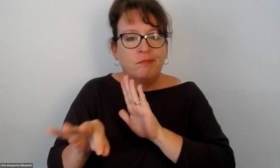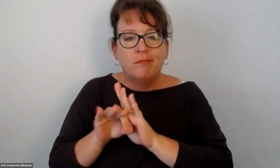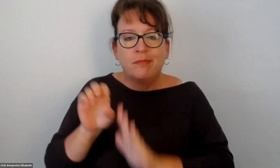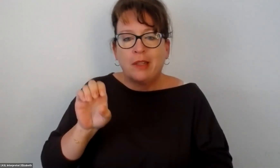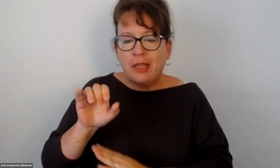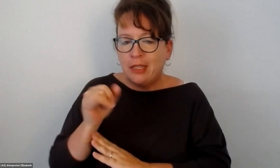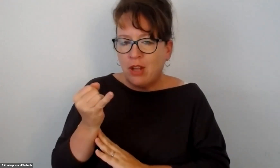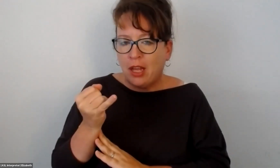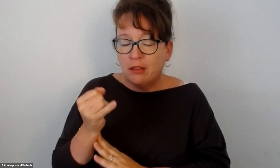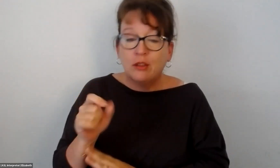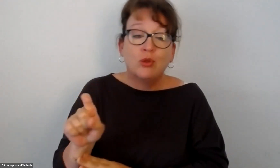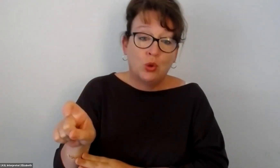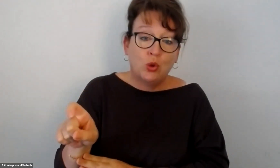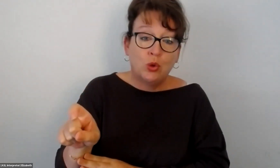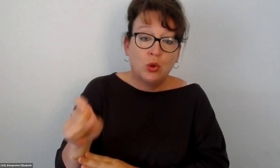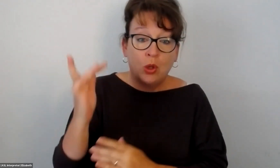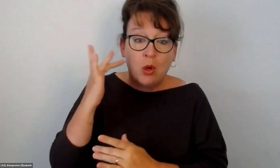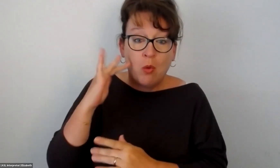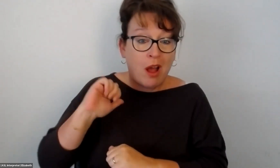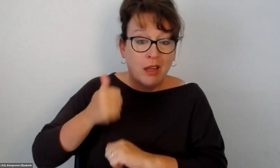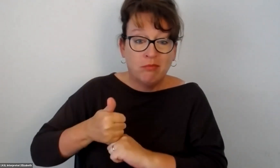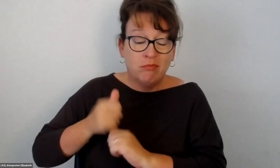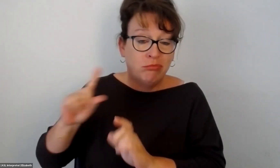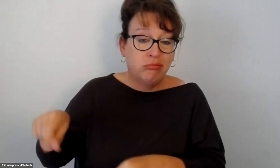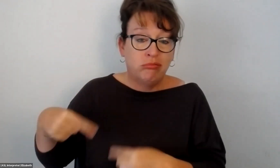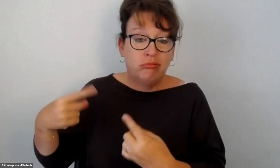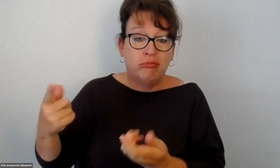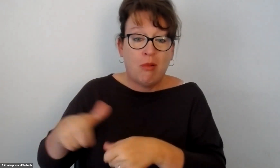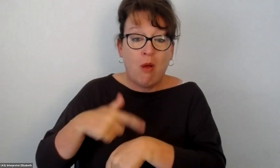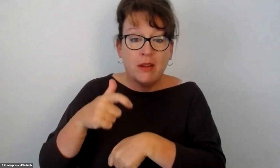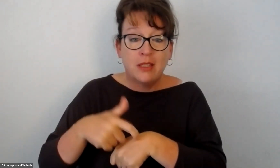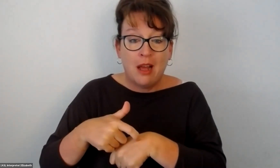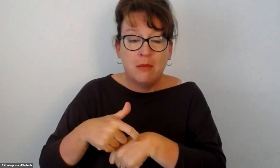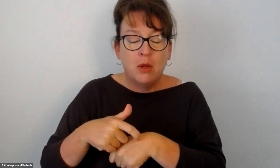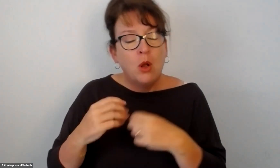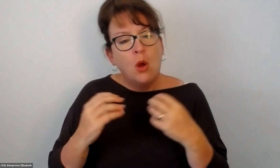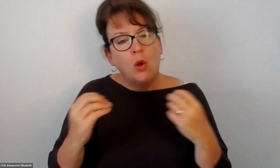address pollution sources at ports, to bring about improvements in air quality, and frankly,